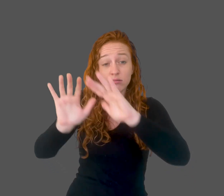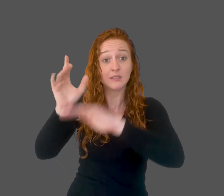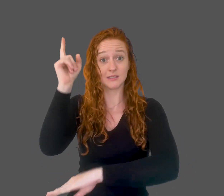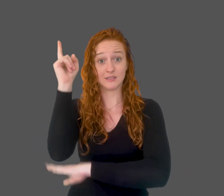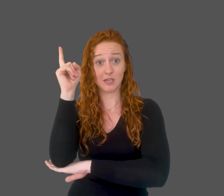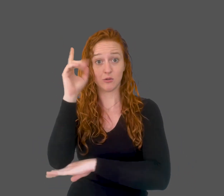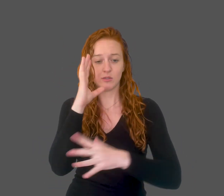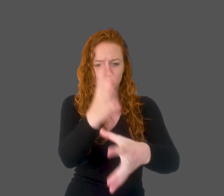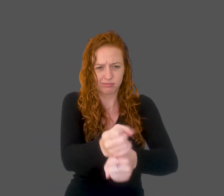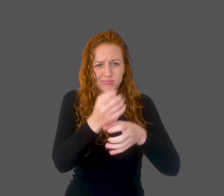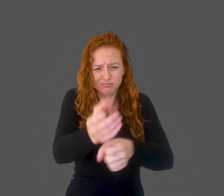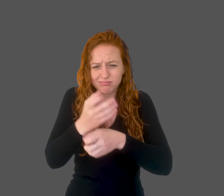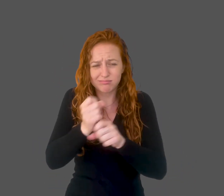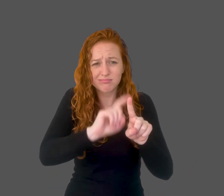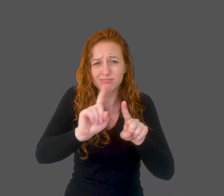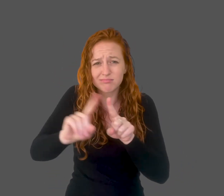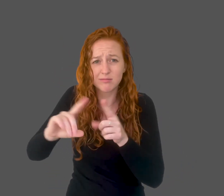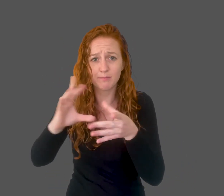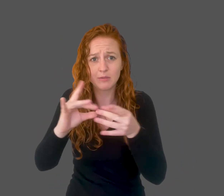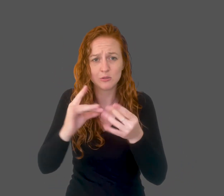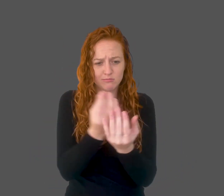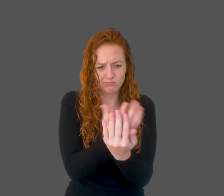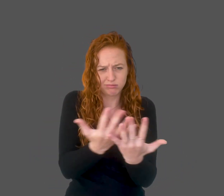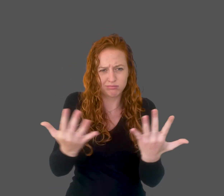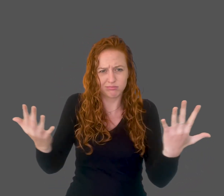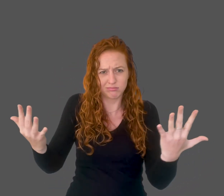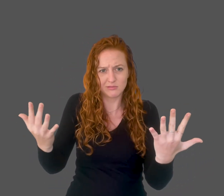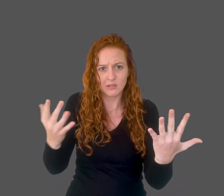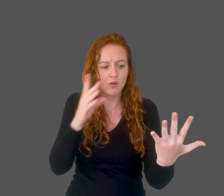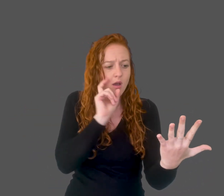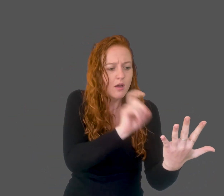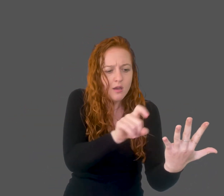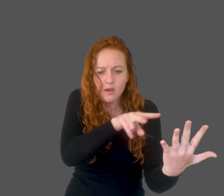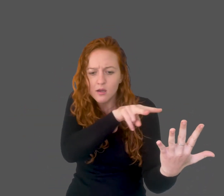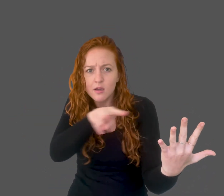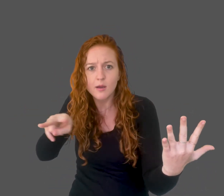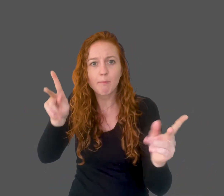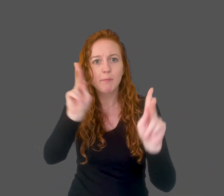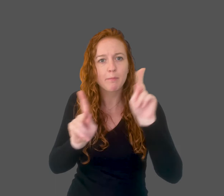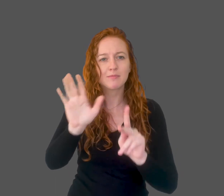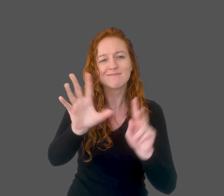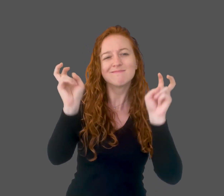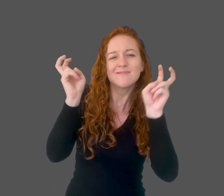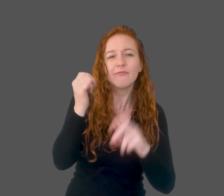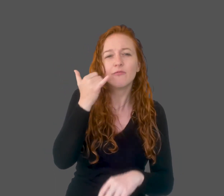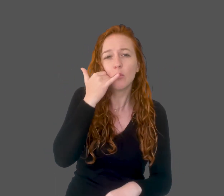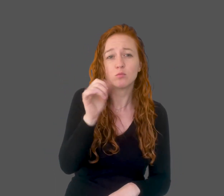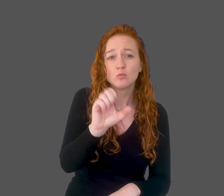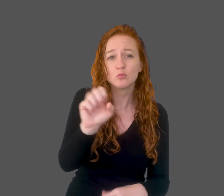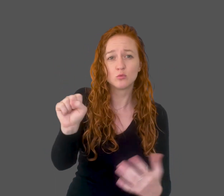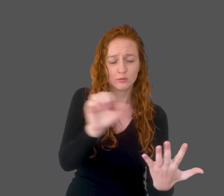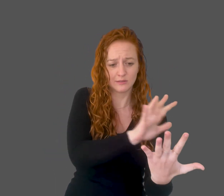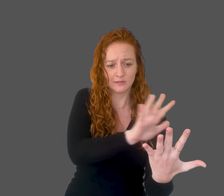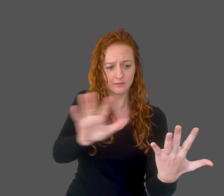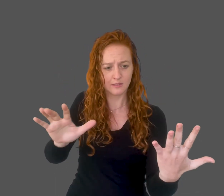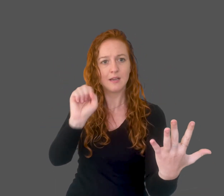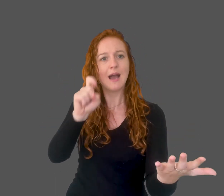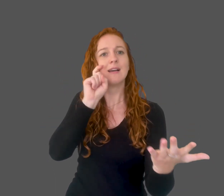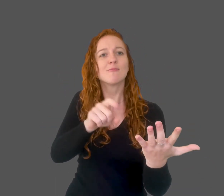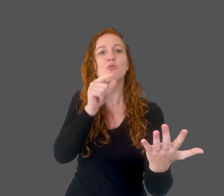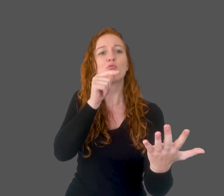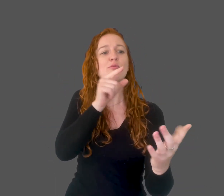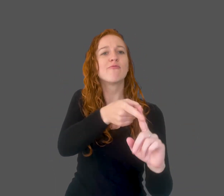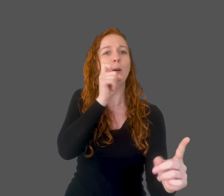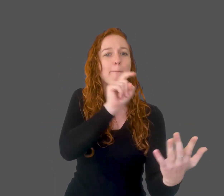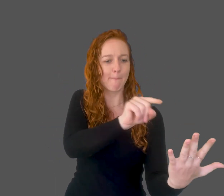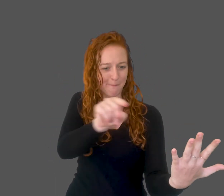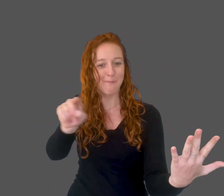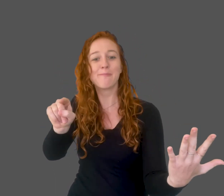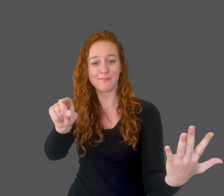cell towers have the ability to differentiate who the messages came from using these identifiers.